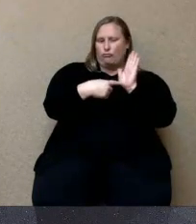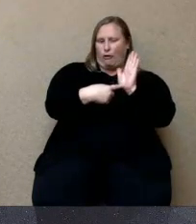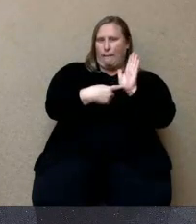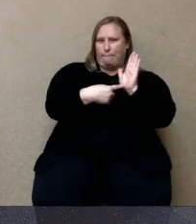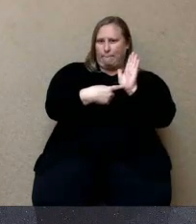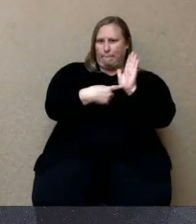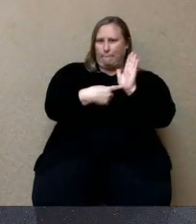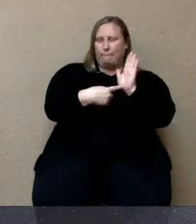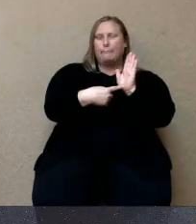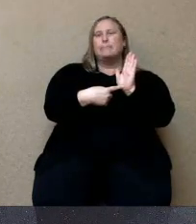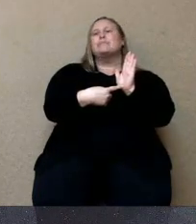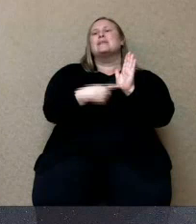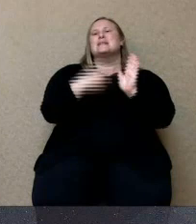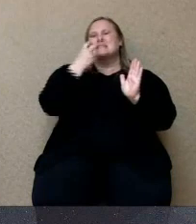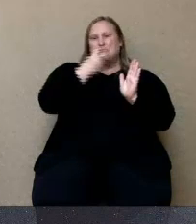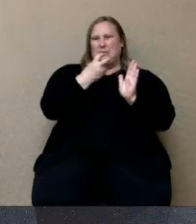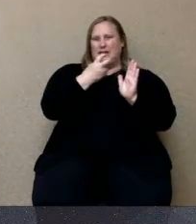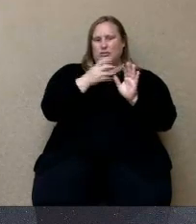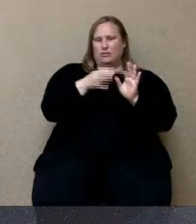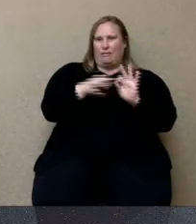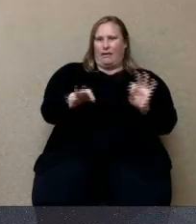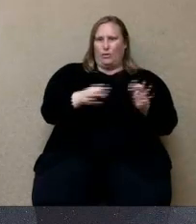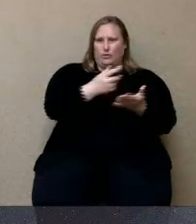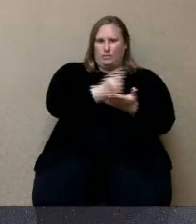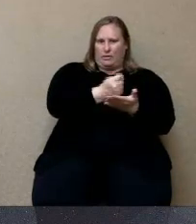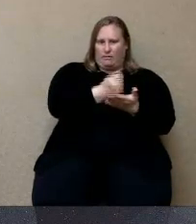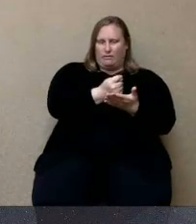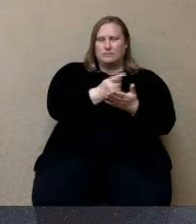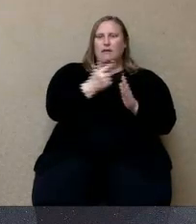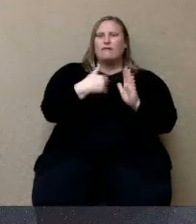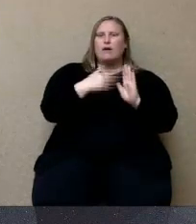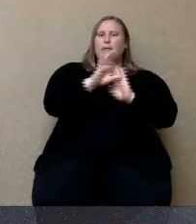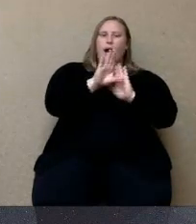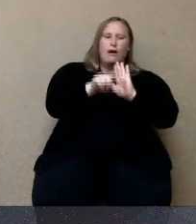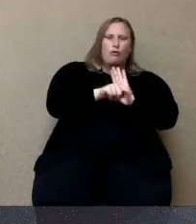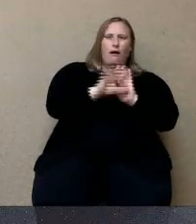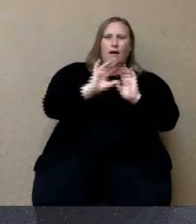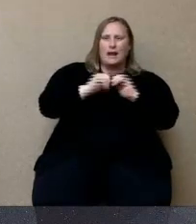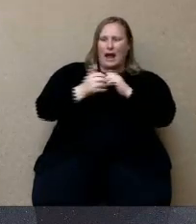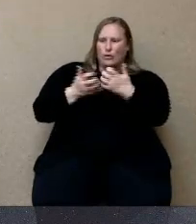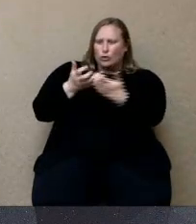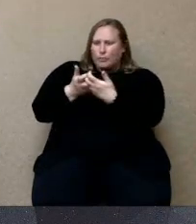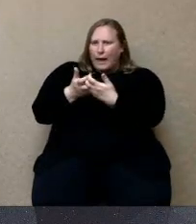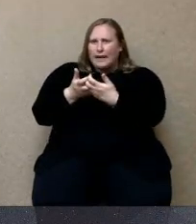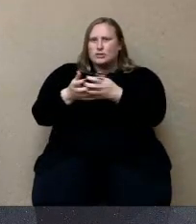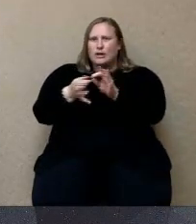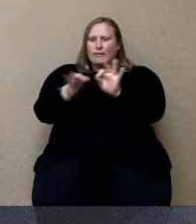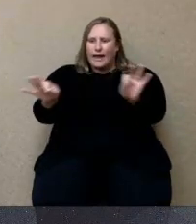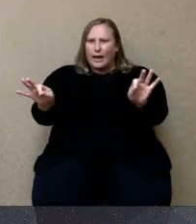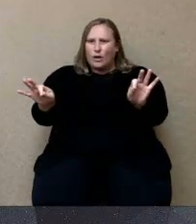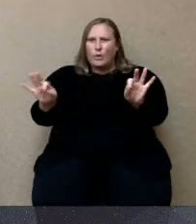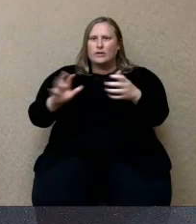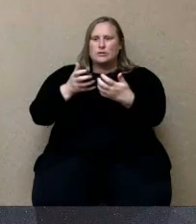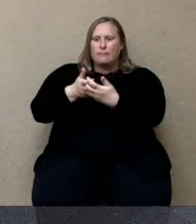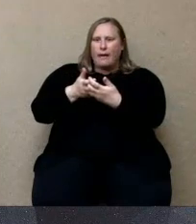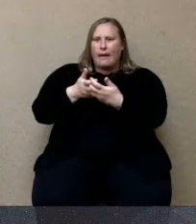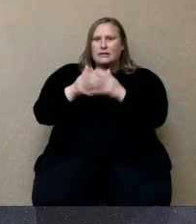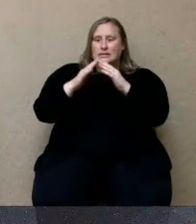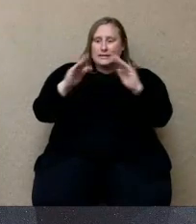She's a speech language pathologist, so she has the background about how do you match the language and how do you match the system and how do you teach it.